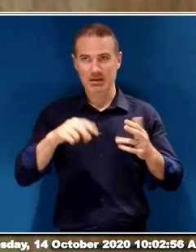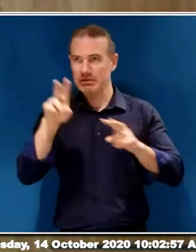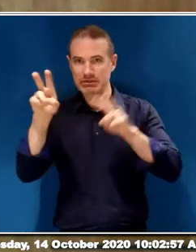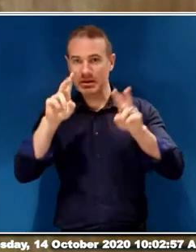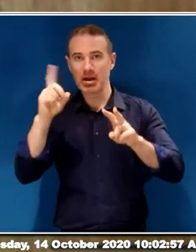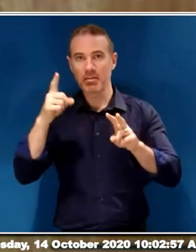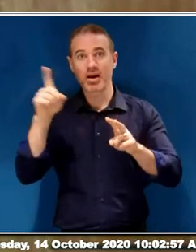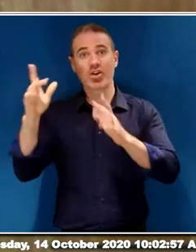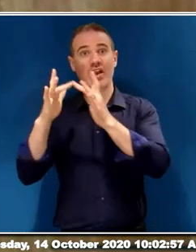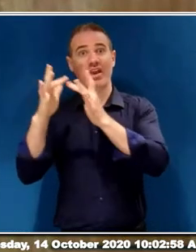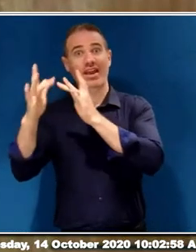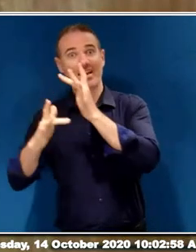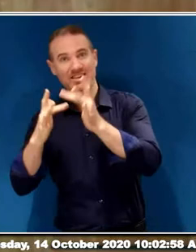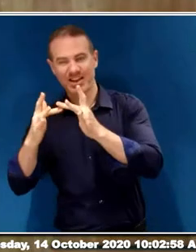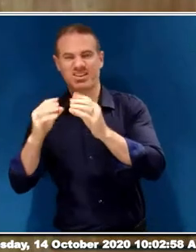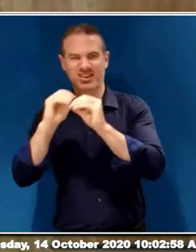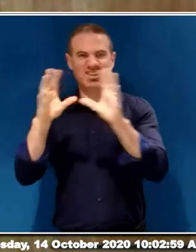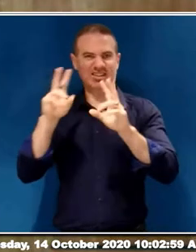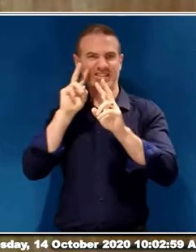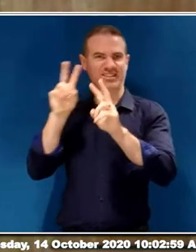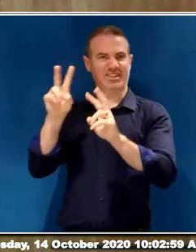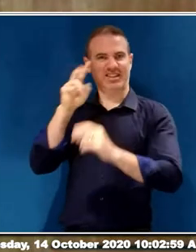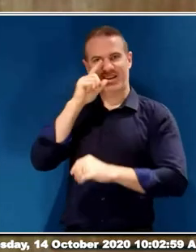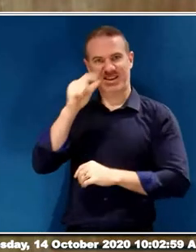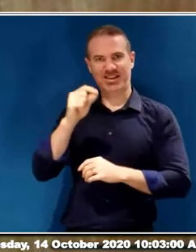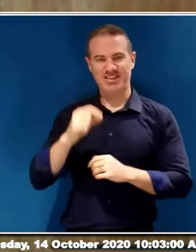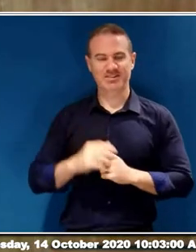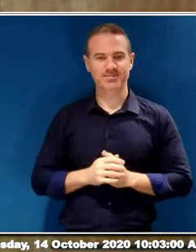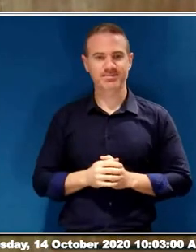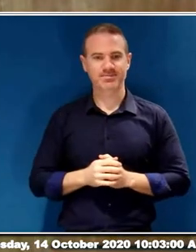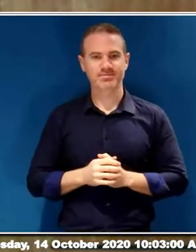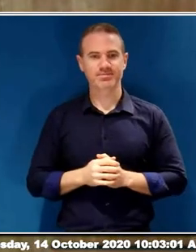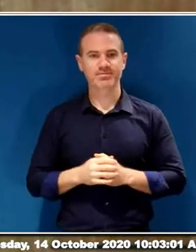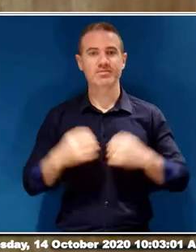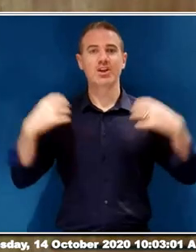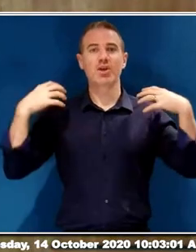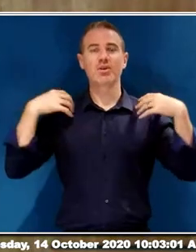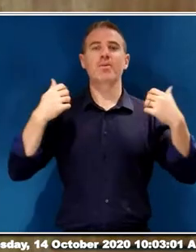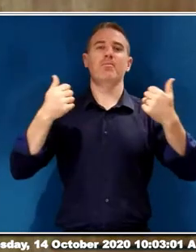Thank you, Sarah, and I hope you will forgive me using that name for you.